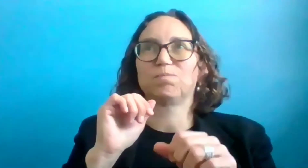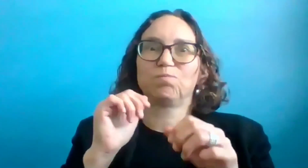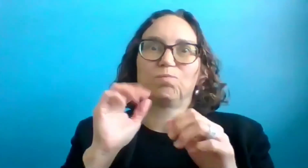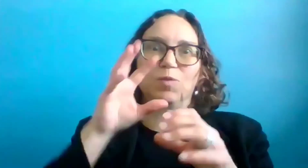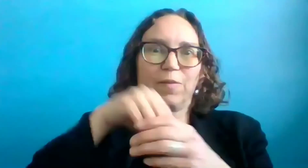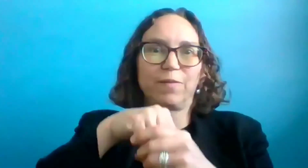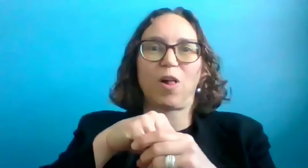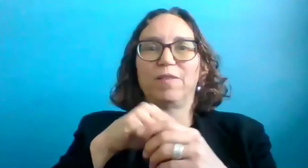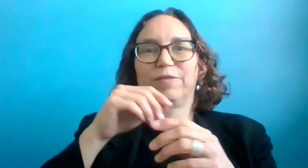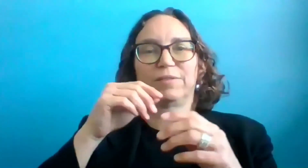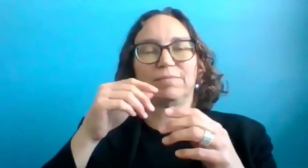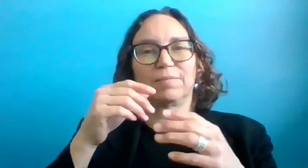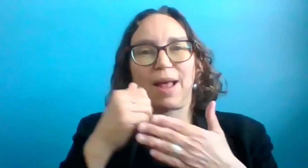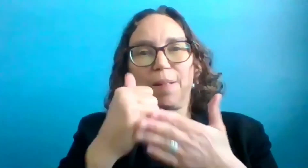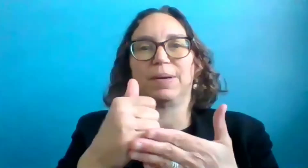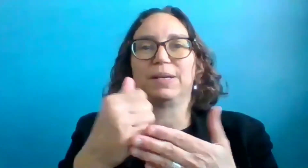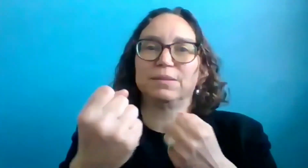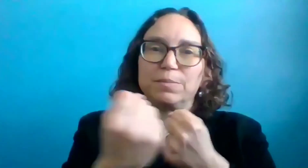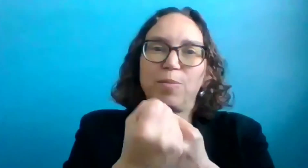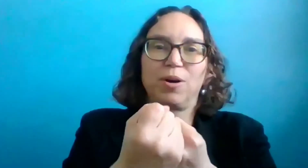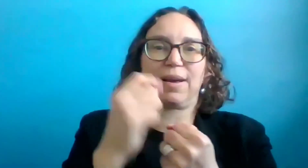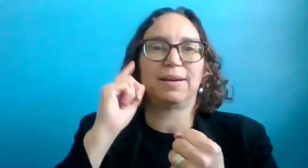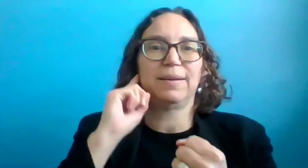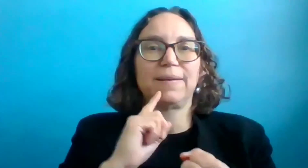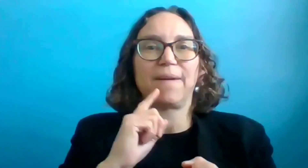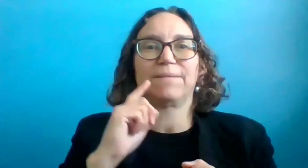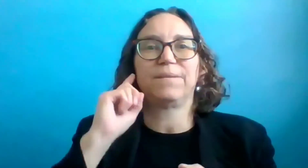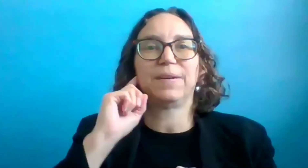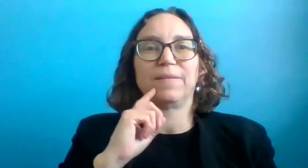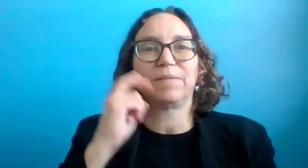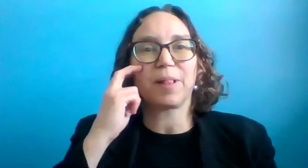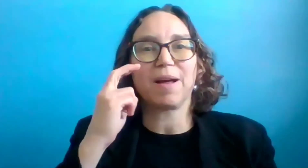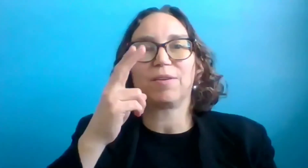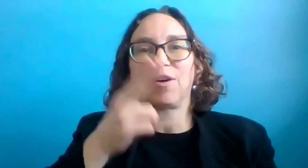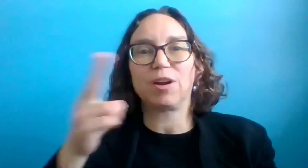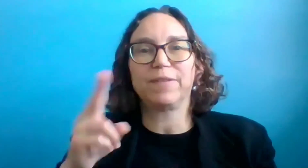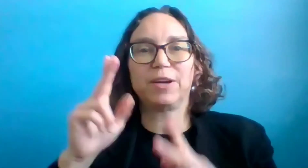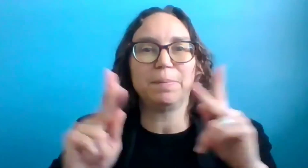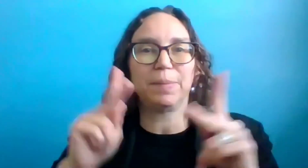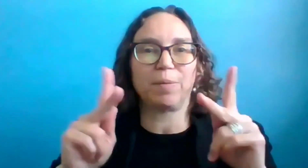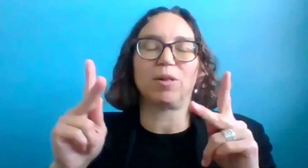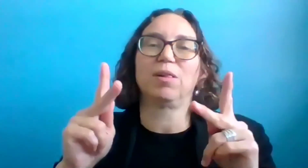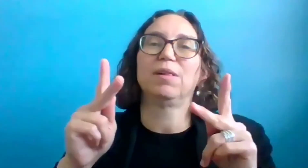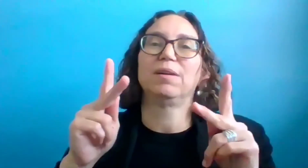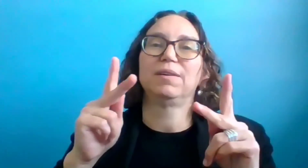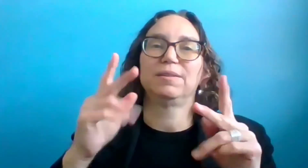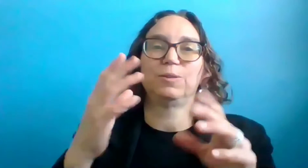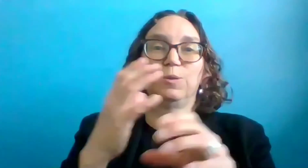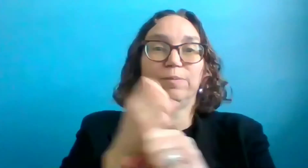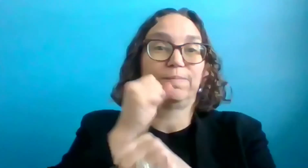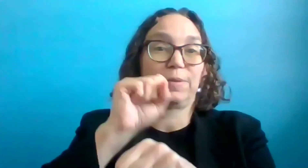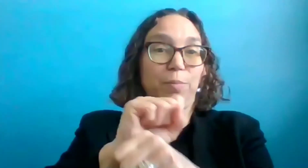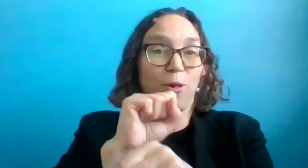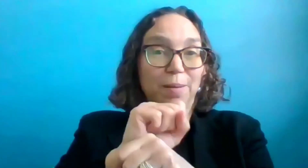And our work at that time was involved in supporting deaf, deafblind, and hard of hearing individuals